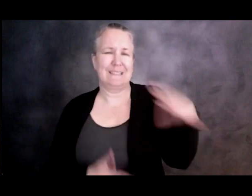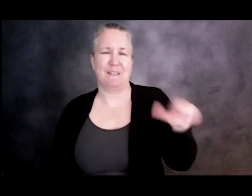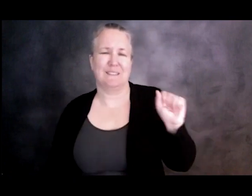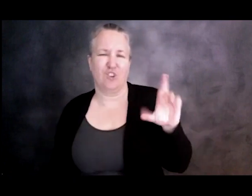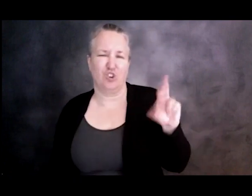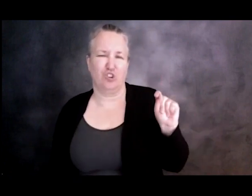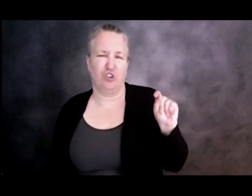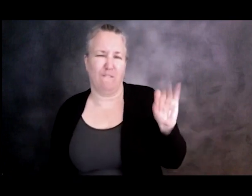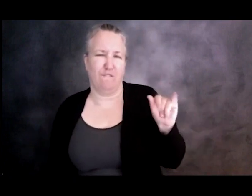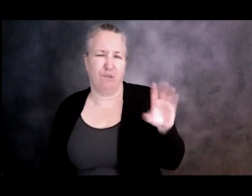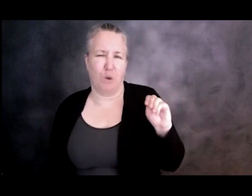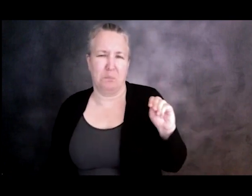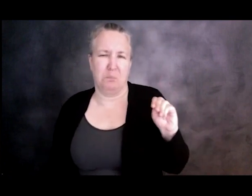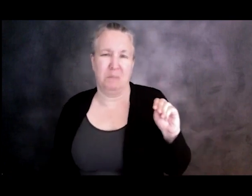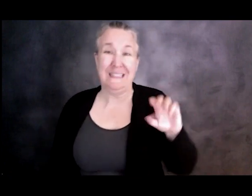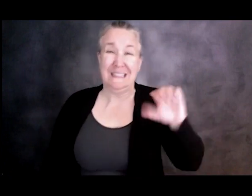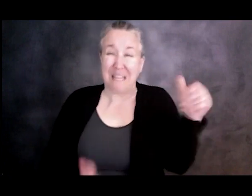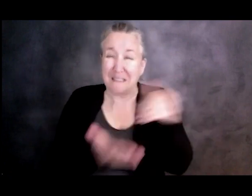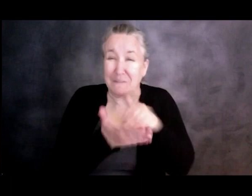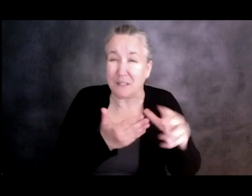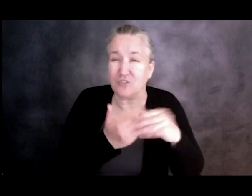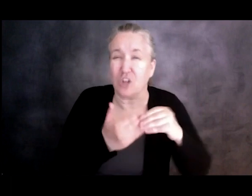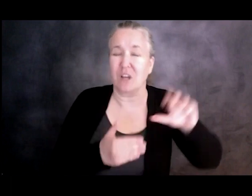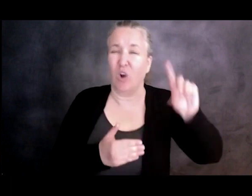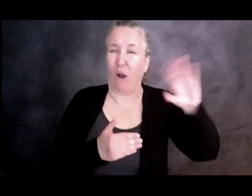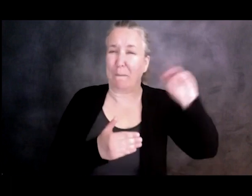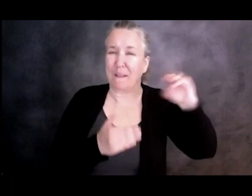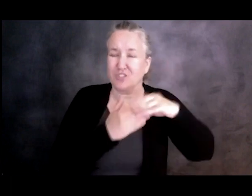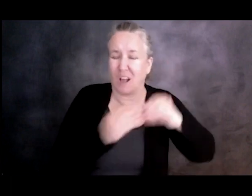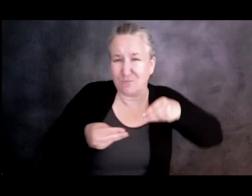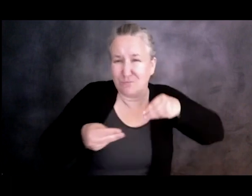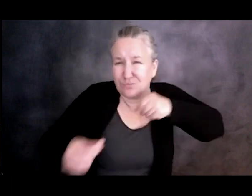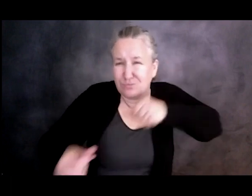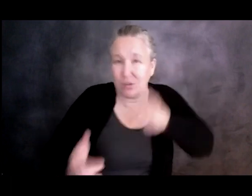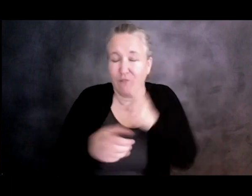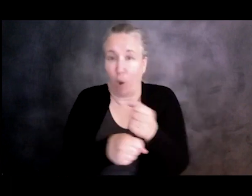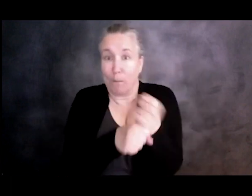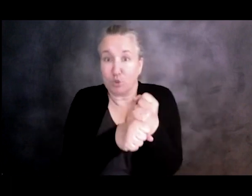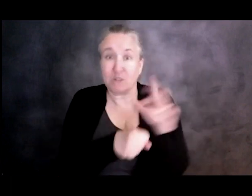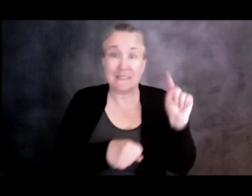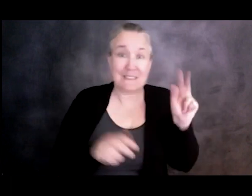It takes tens of millions of dollars, hundreds of millions of dollars to produce TV shows and movies. And therefore, it's probably the art form